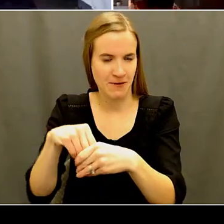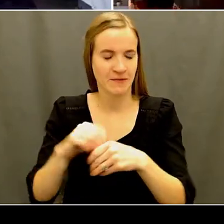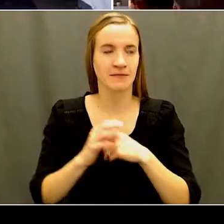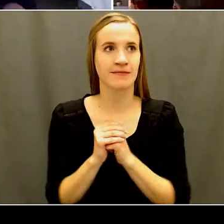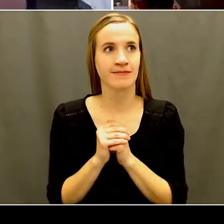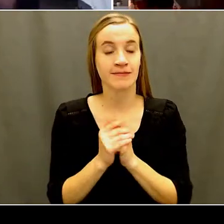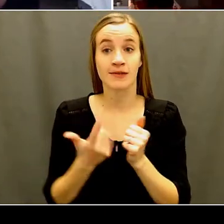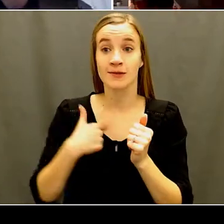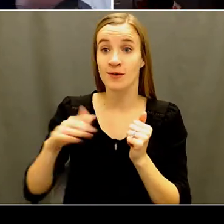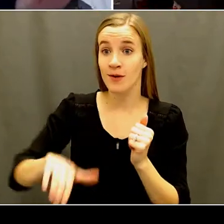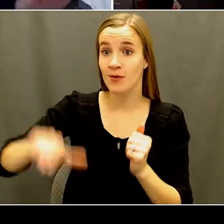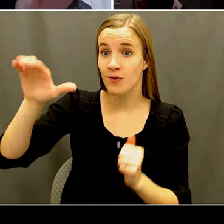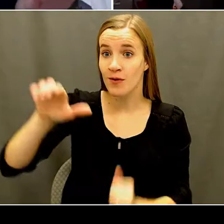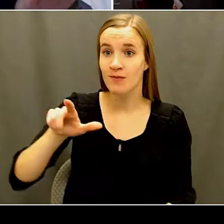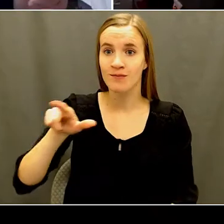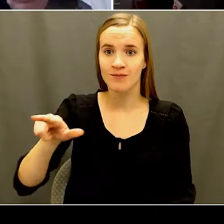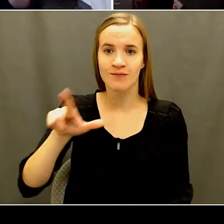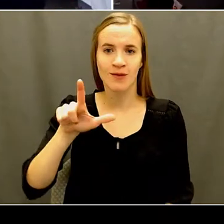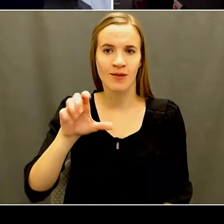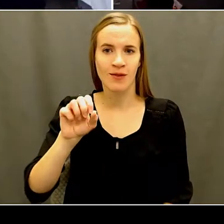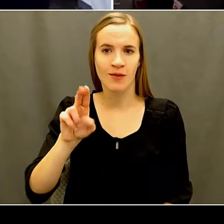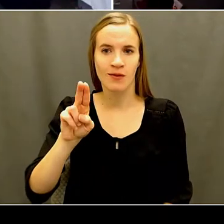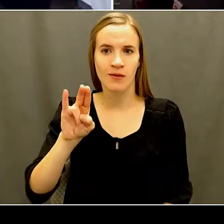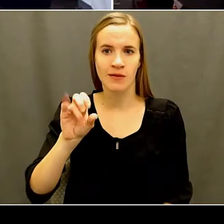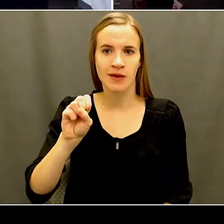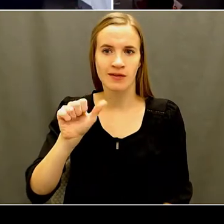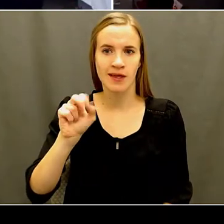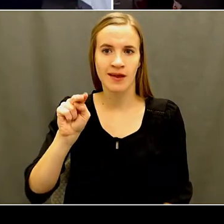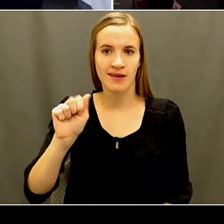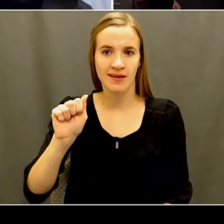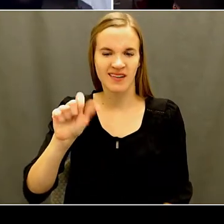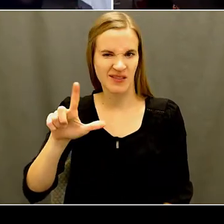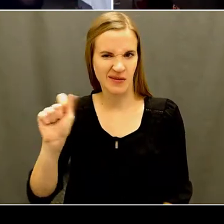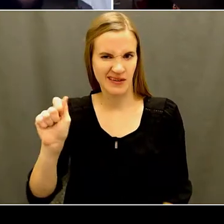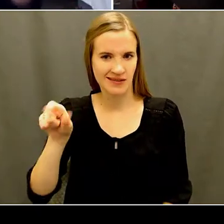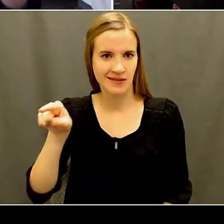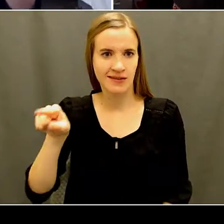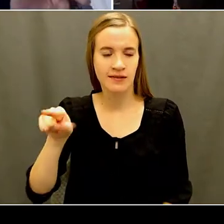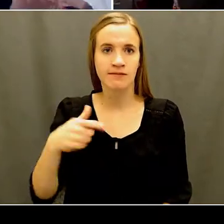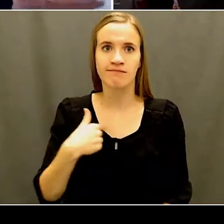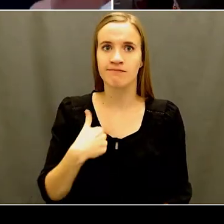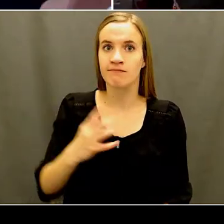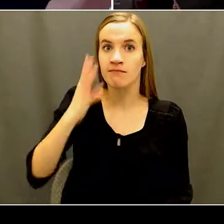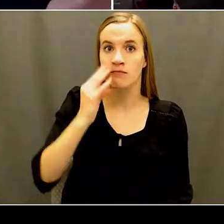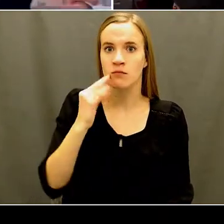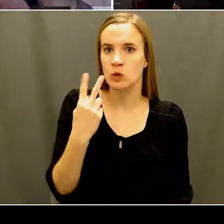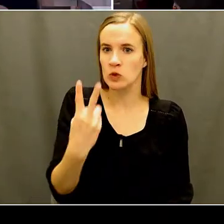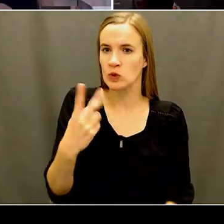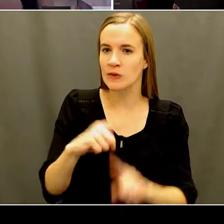and I had kind of two different experiences. I was born and lived for